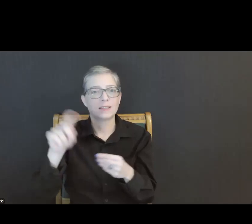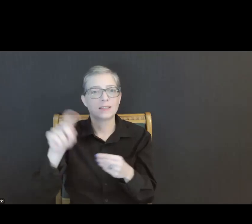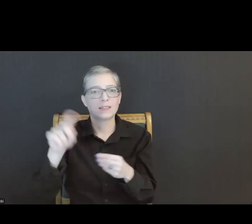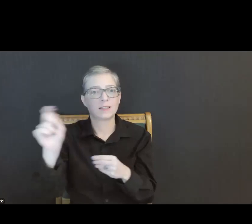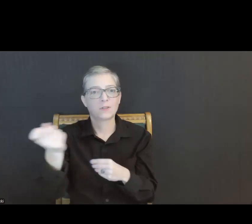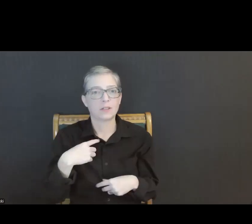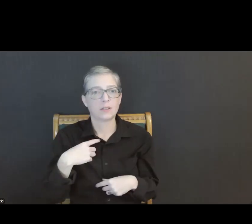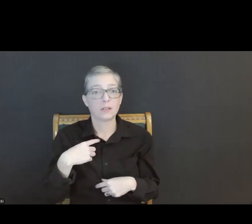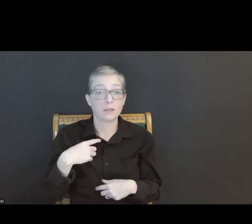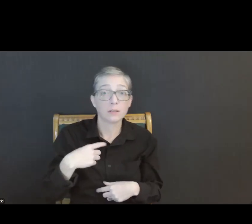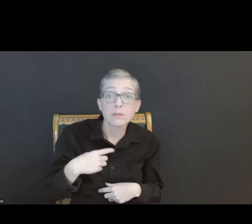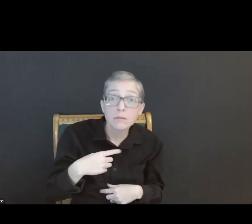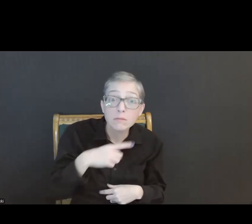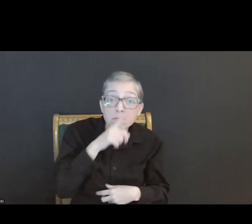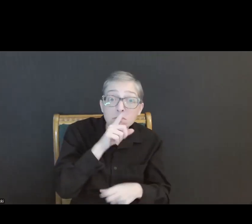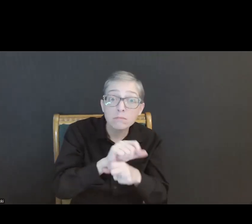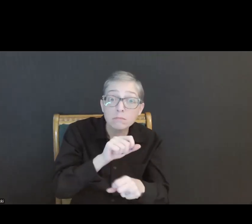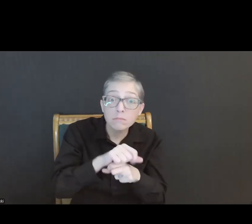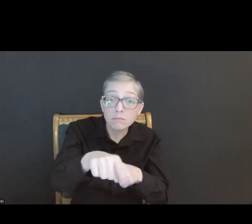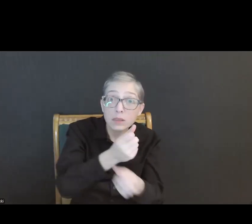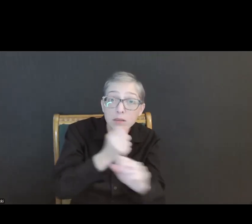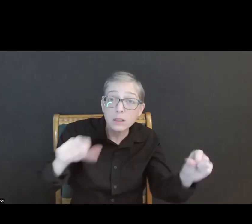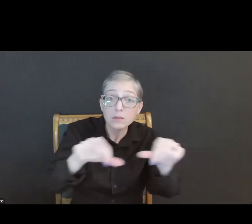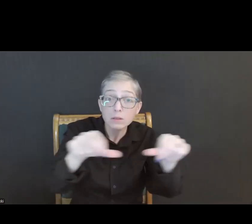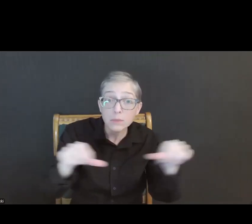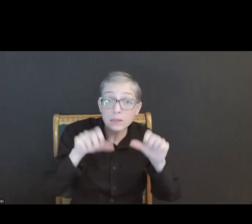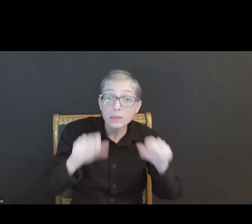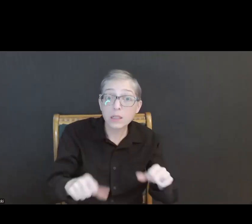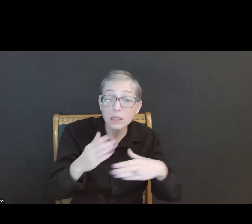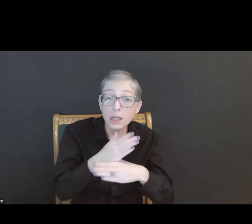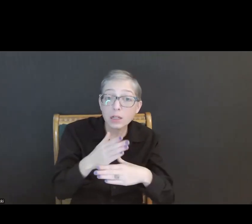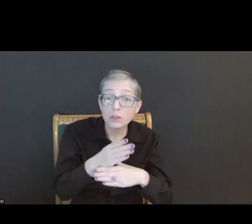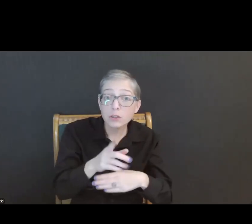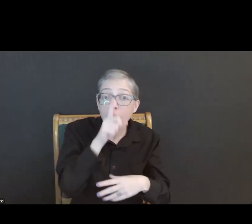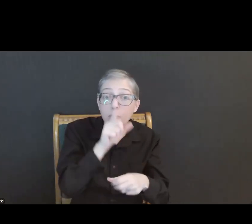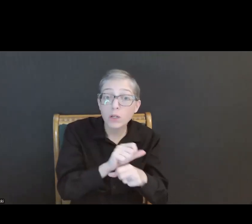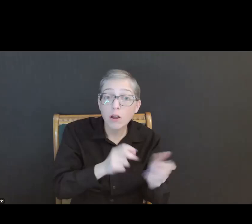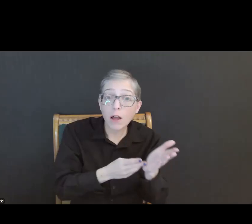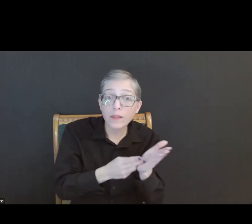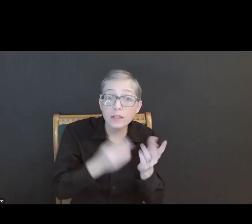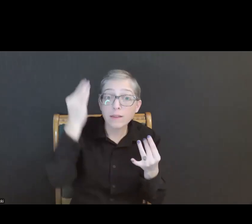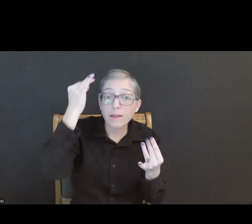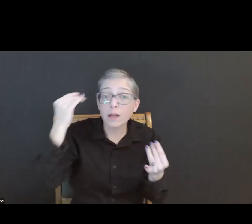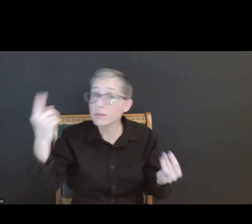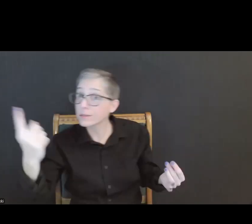is this a safe space can I give you some real thoughts I need somebody say yes all right awesome